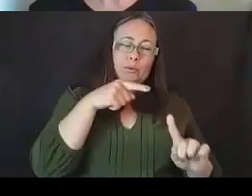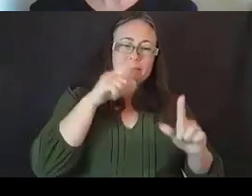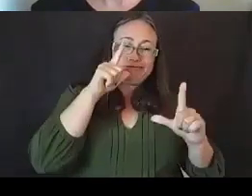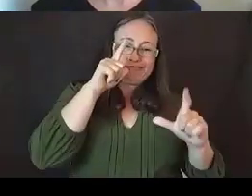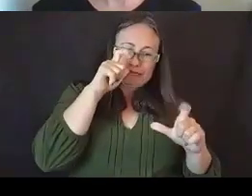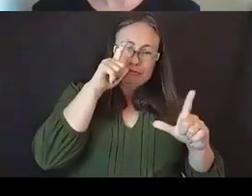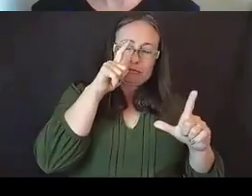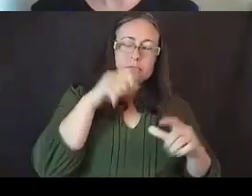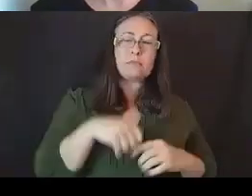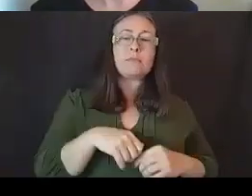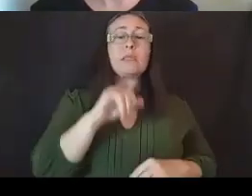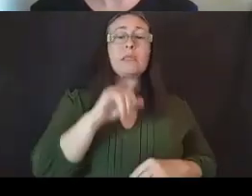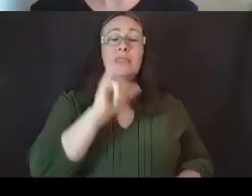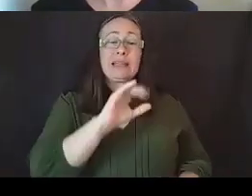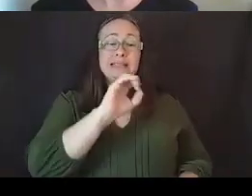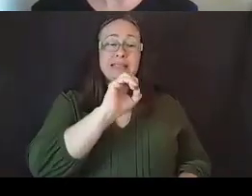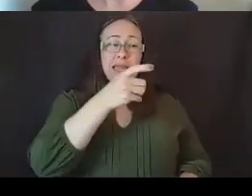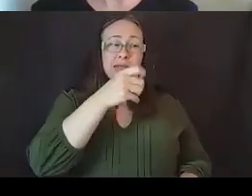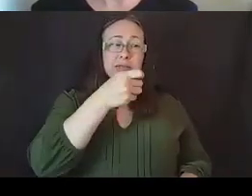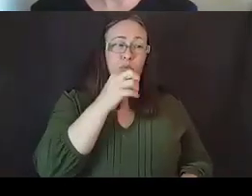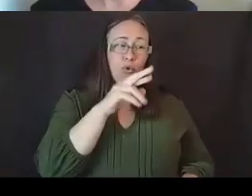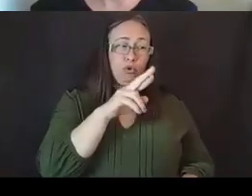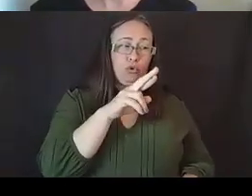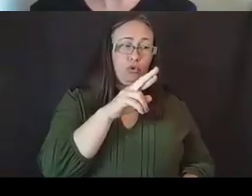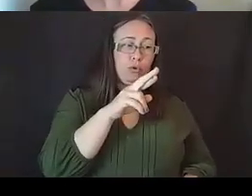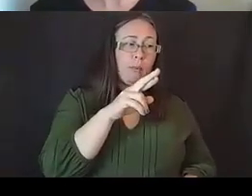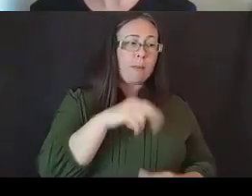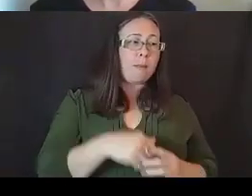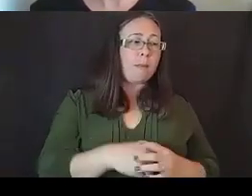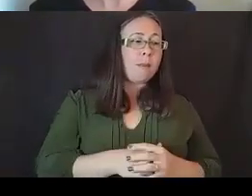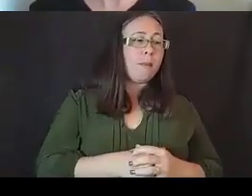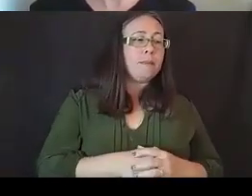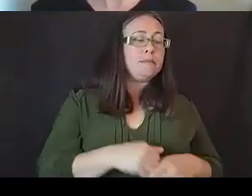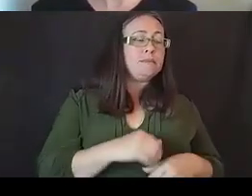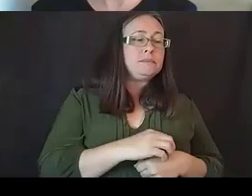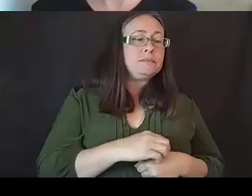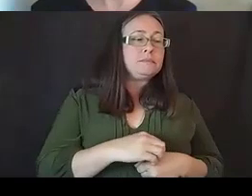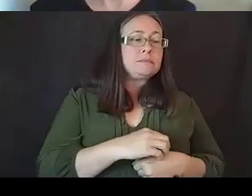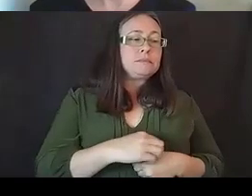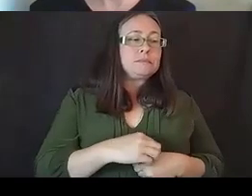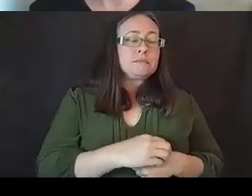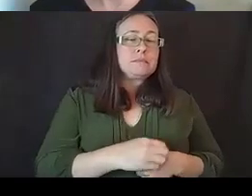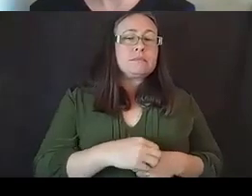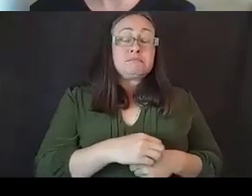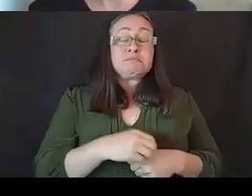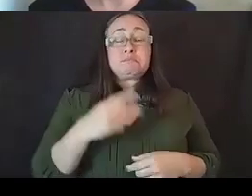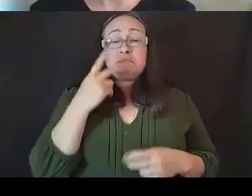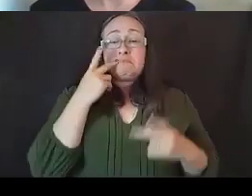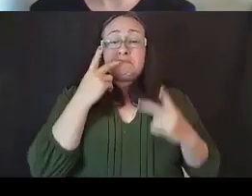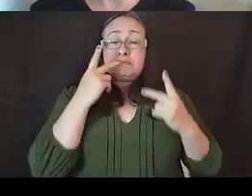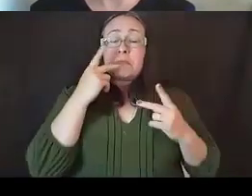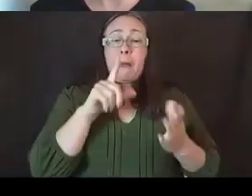So that's the ExPORTER files, I would say that's really their use there. We've certainly seen some really interesting publications